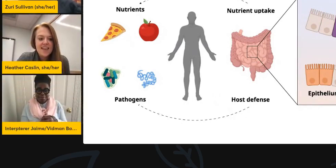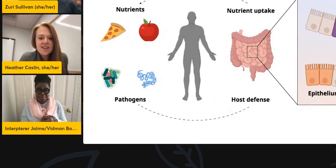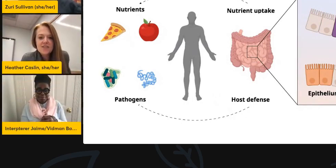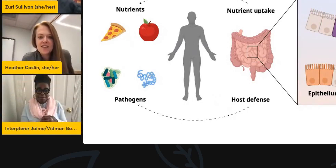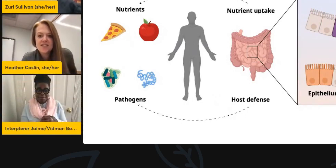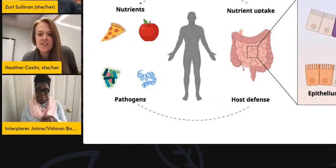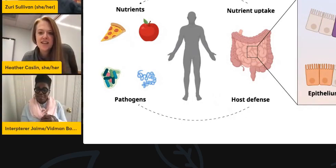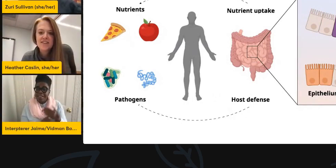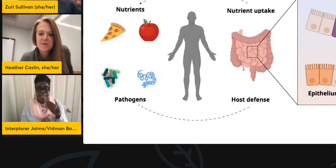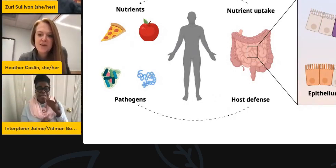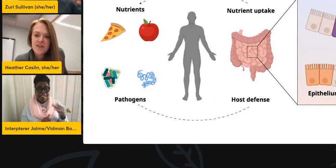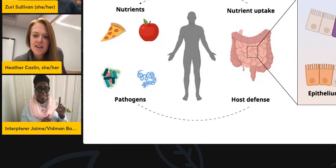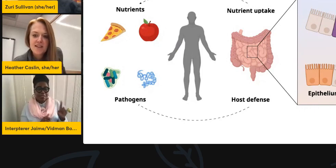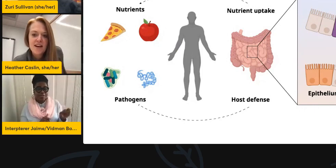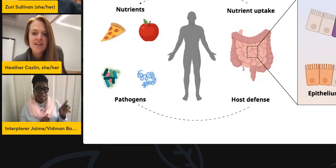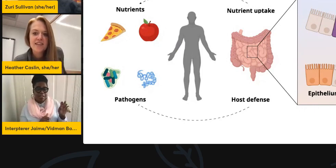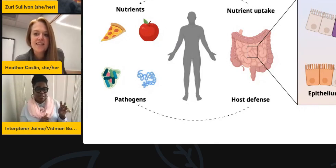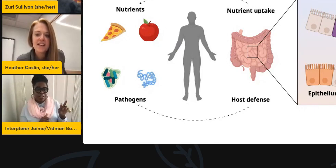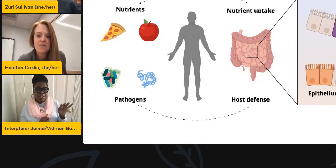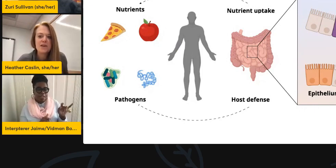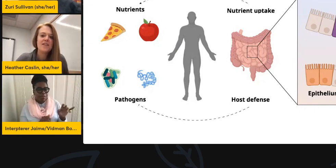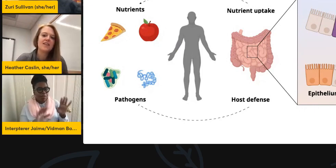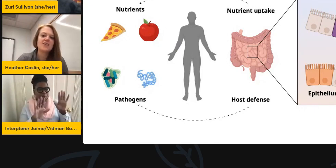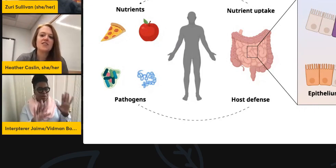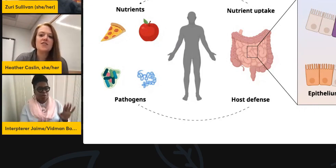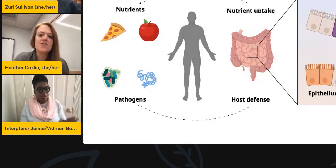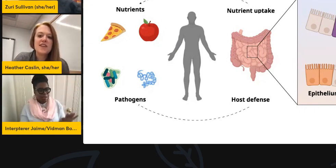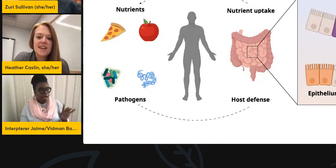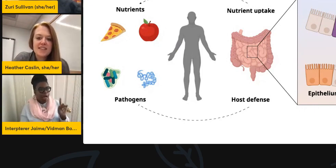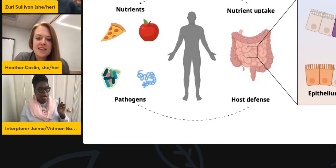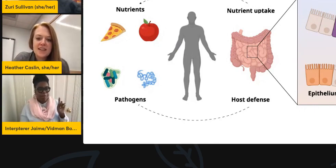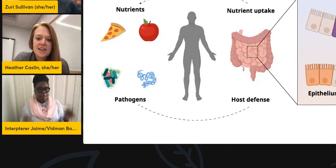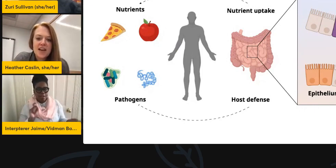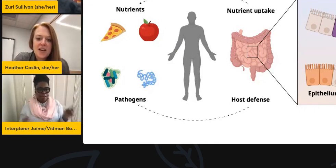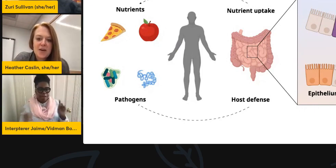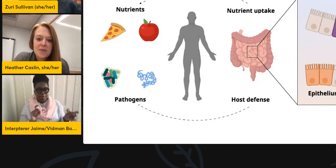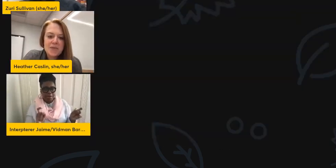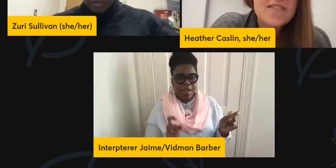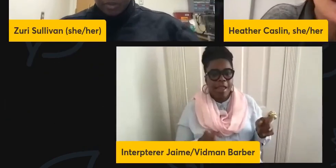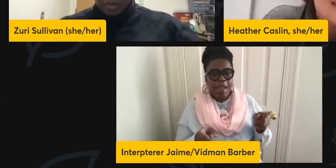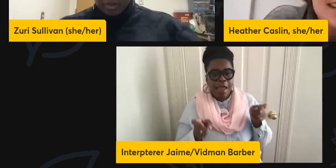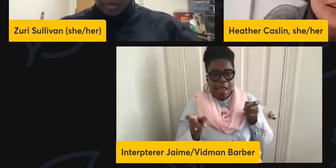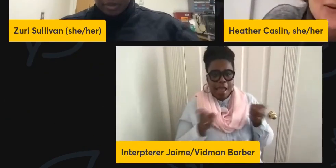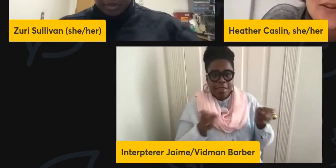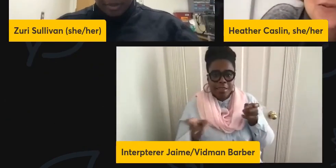Thank you, Dr. Sullivan. What a great talk on the dynamic regulation, a nutrient handling, with a fascinating role, of